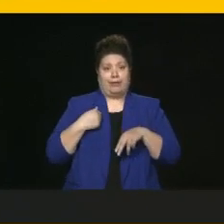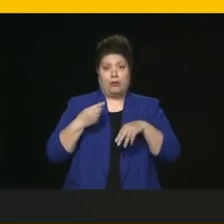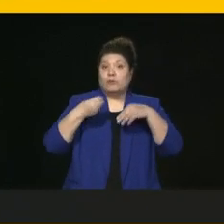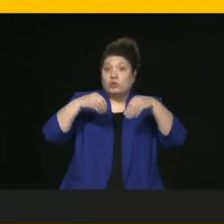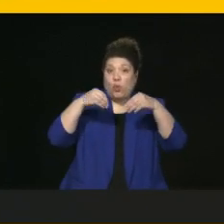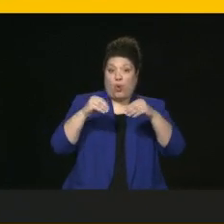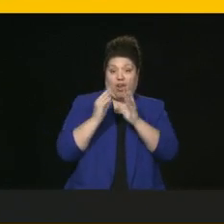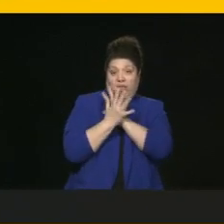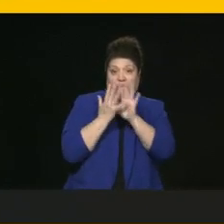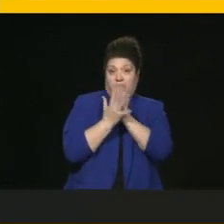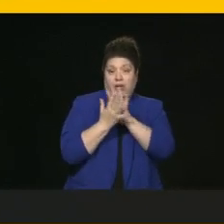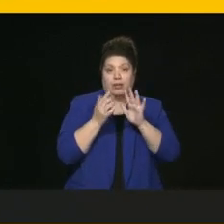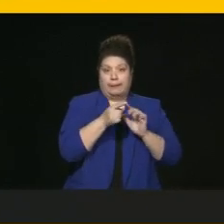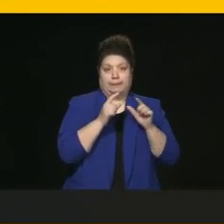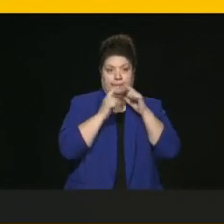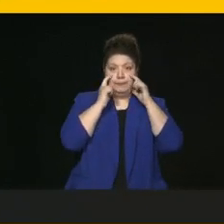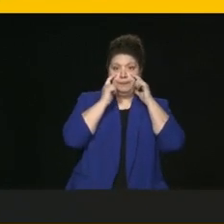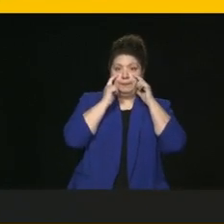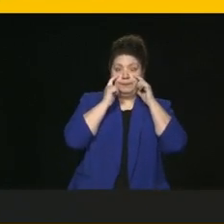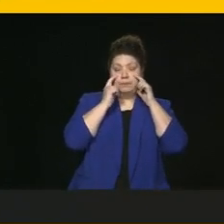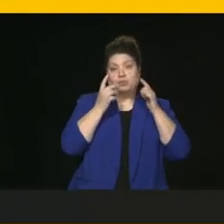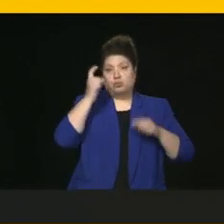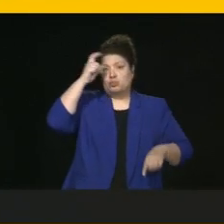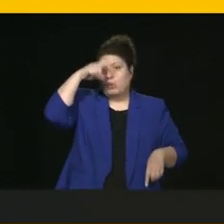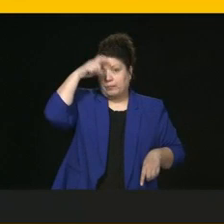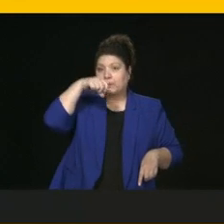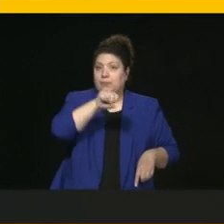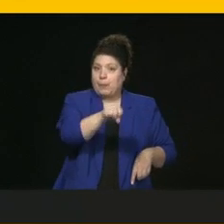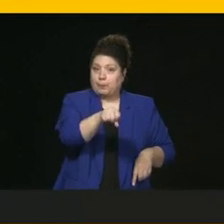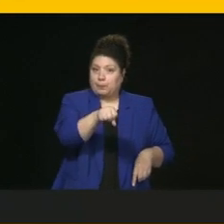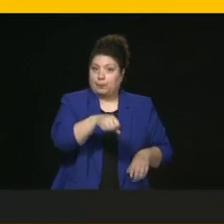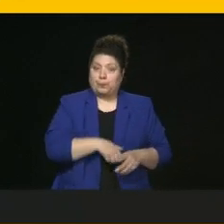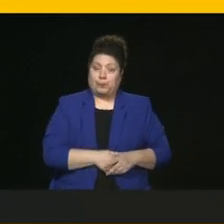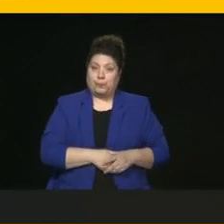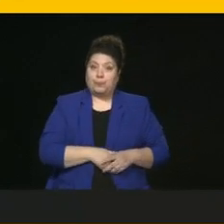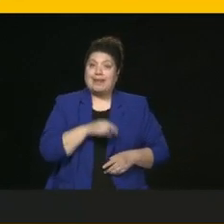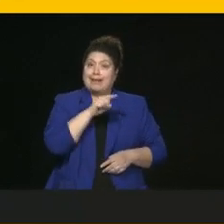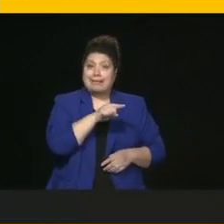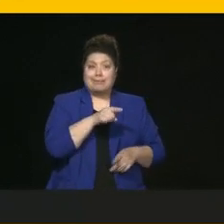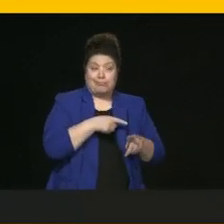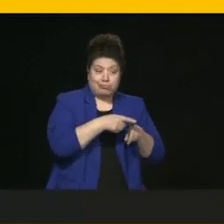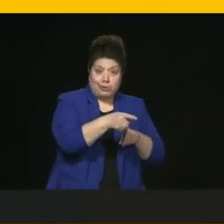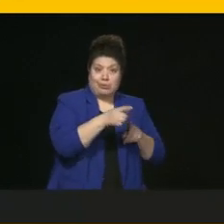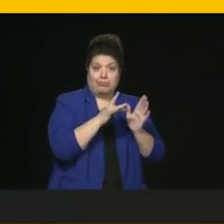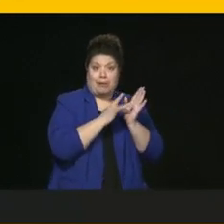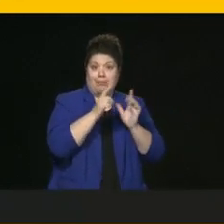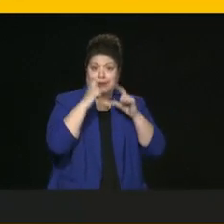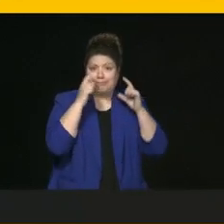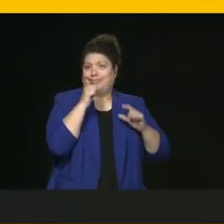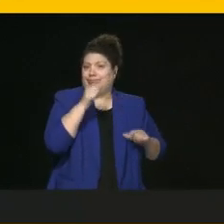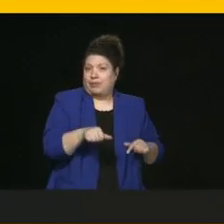THE GROCERY STORE, THEN WEARING A MASK IS A GOOD OPTION, YES.